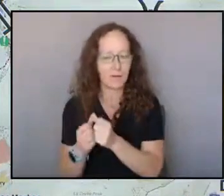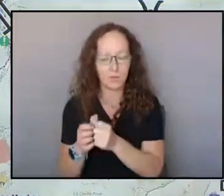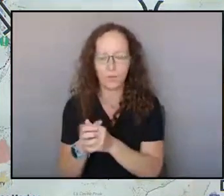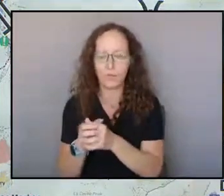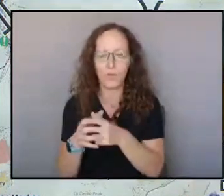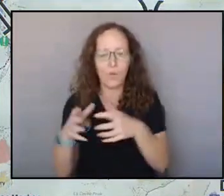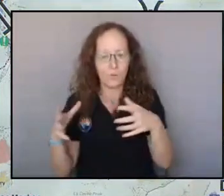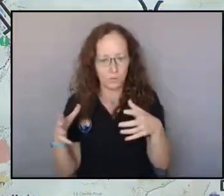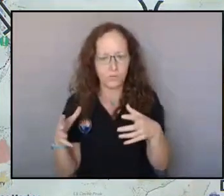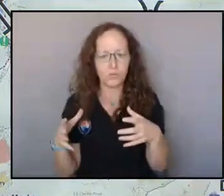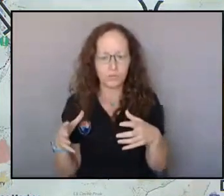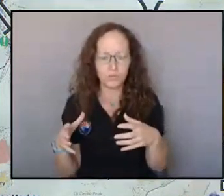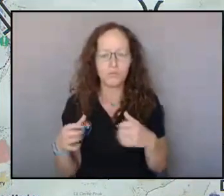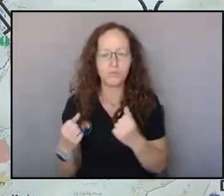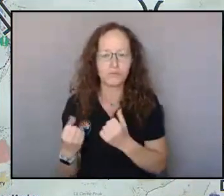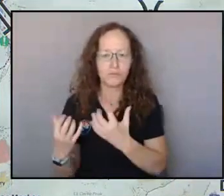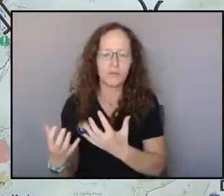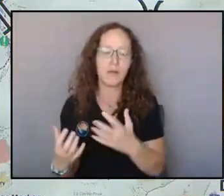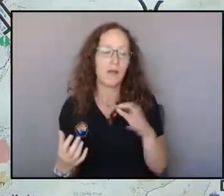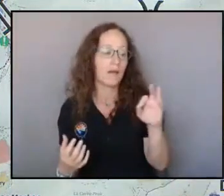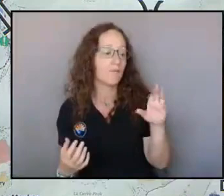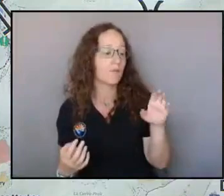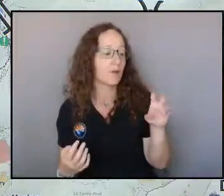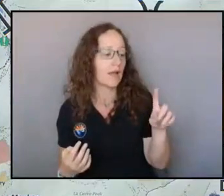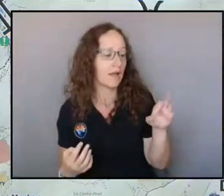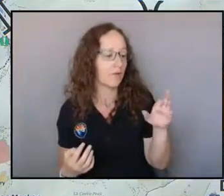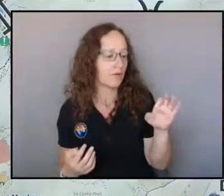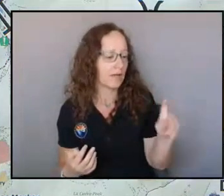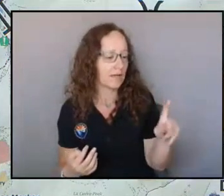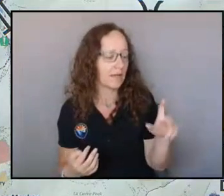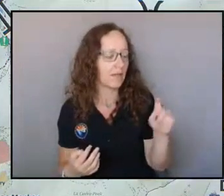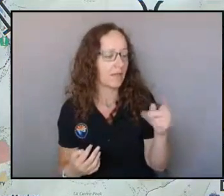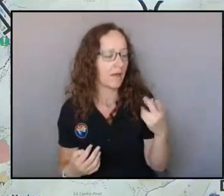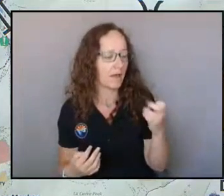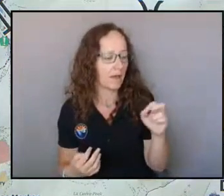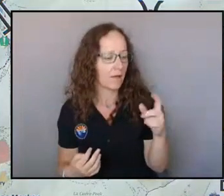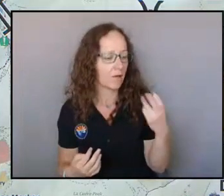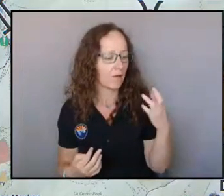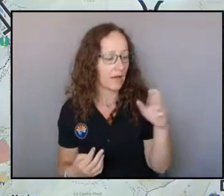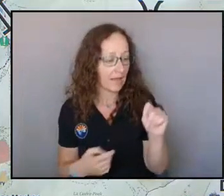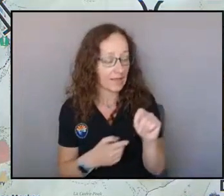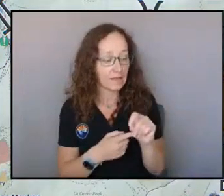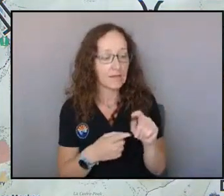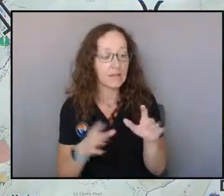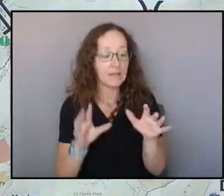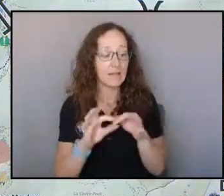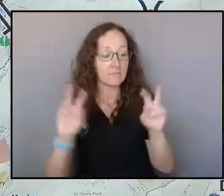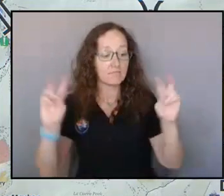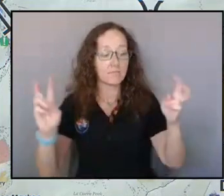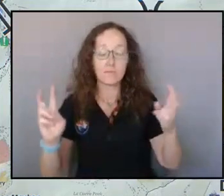DEFENDS NOTHING." THE WEST AND SOUTHERN ZONE WE HAVE BEEN CLOSELY COORDINATING ON WHAT WE DEFEND.